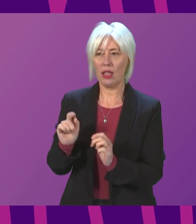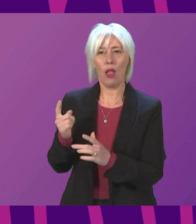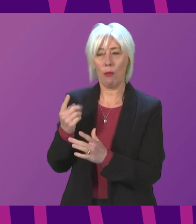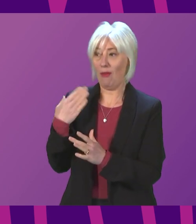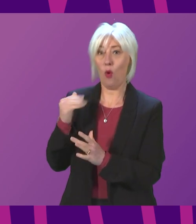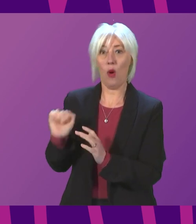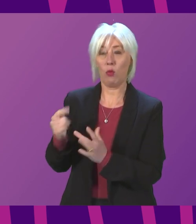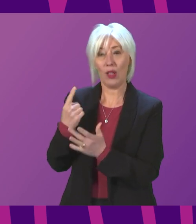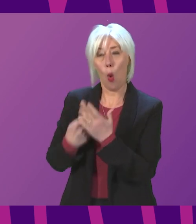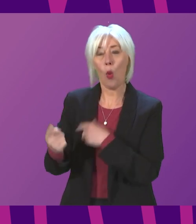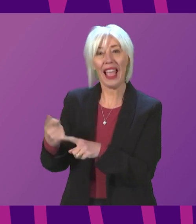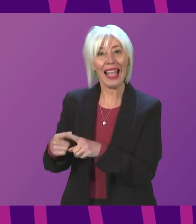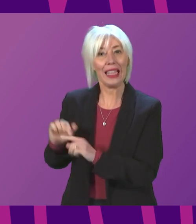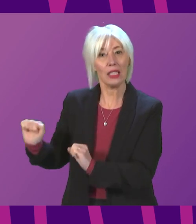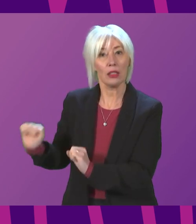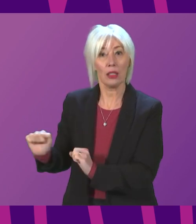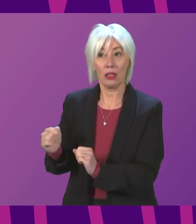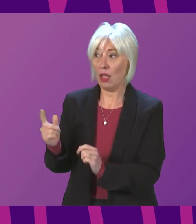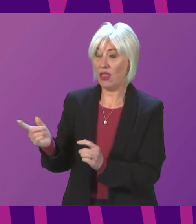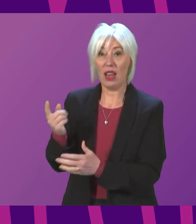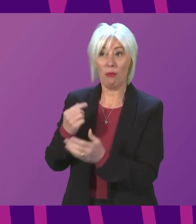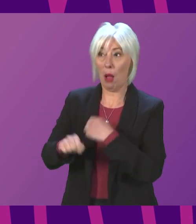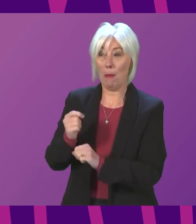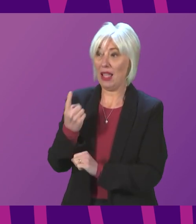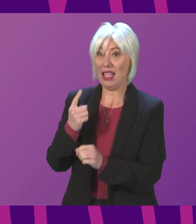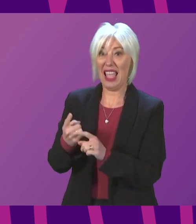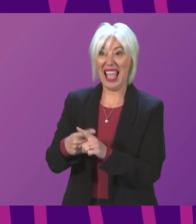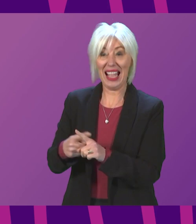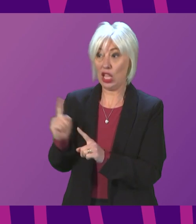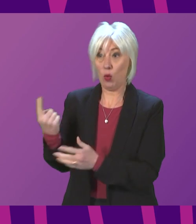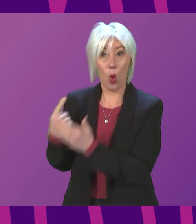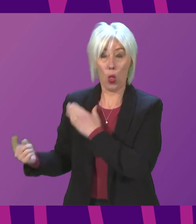was an outlier. I think that it was last week when Wales and Northern Ireland decided to